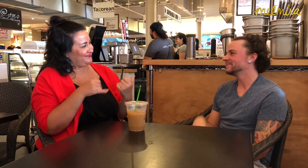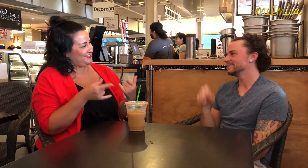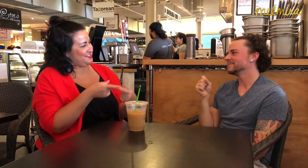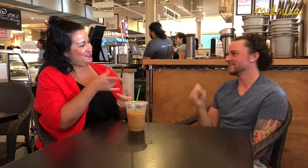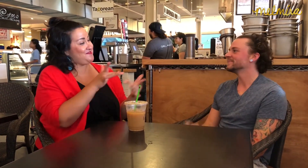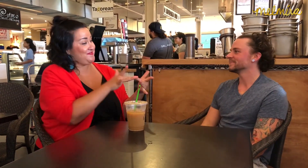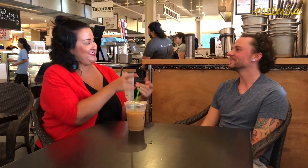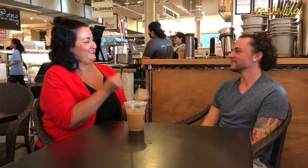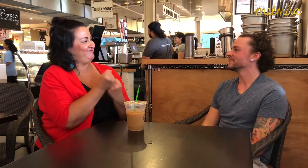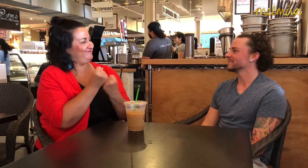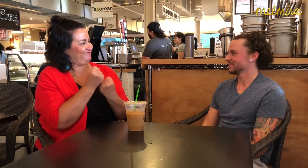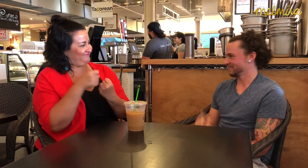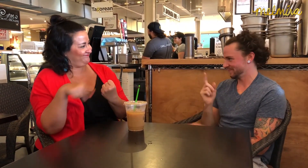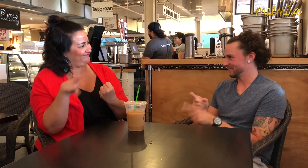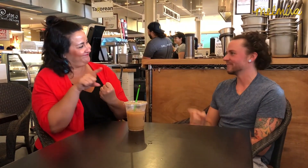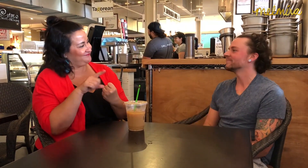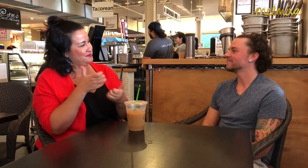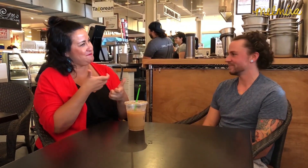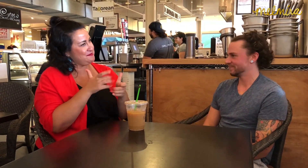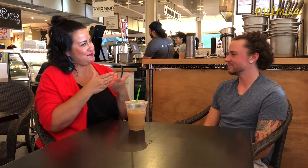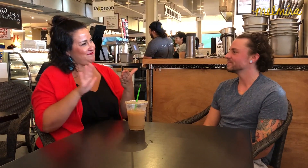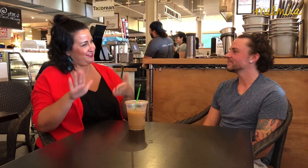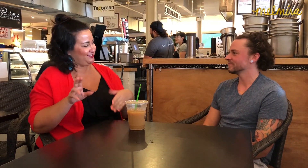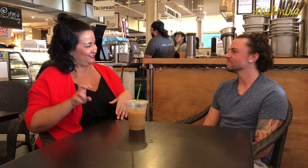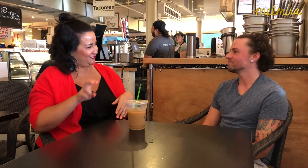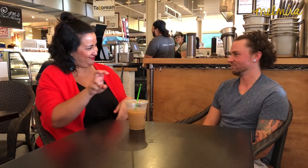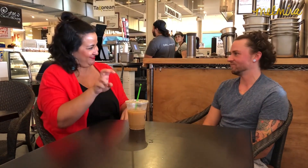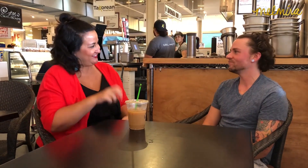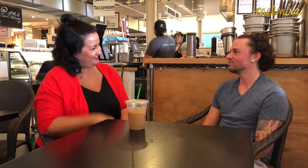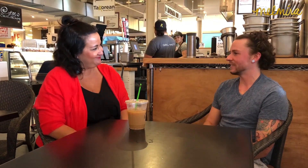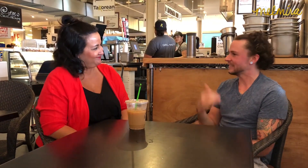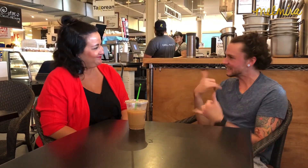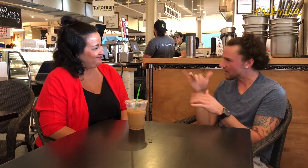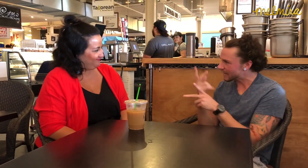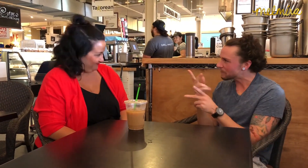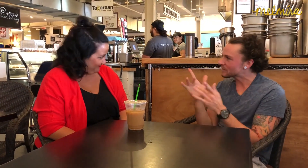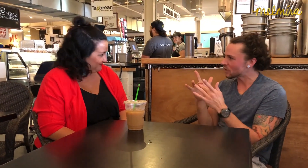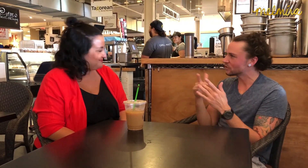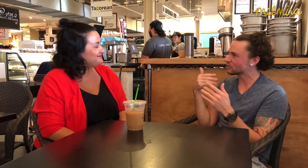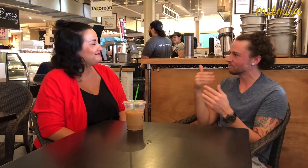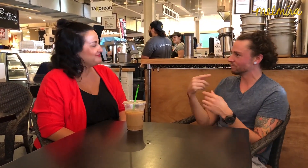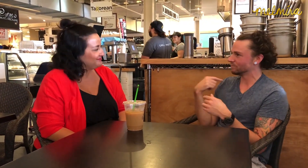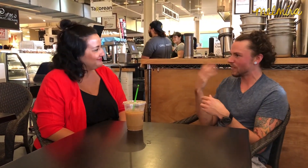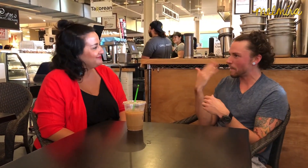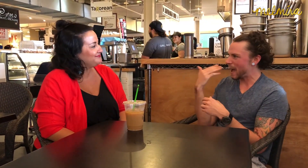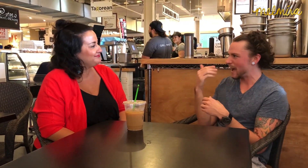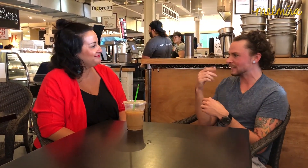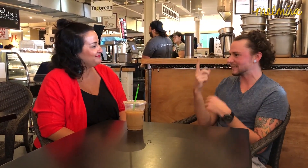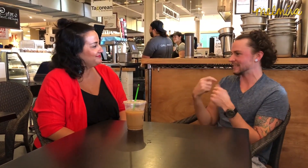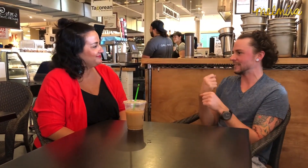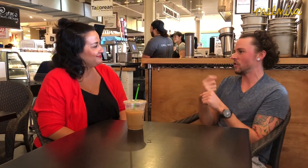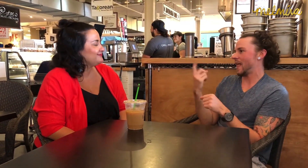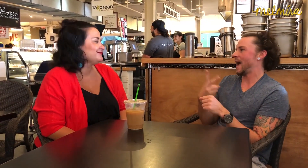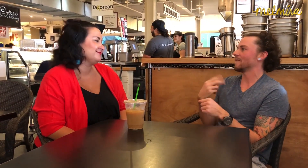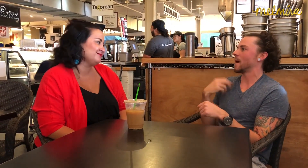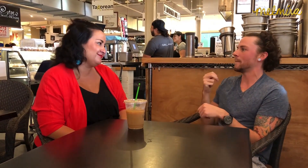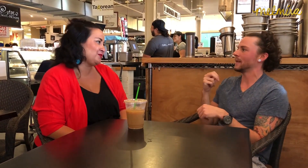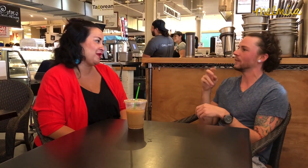Being a big part of their journey. We've still kept in touch over the past year and a half